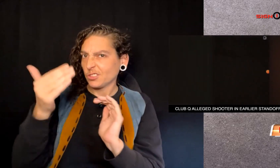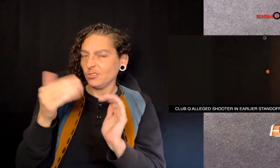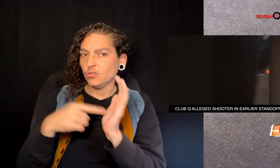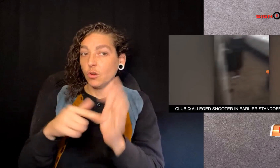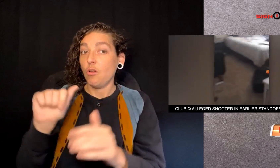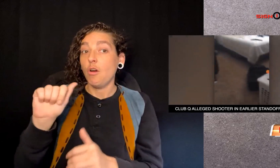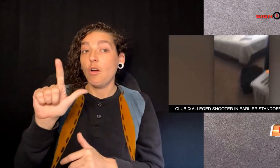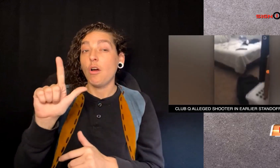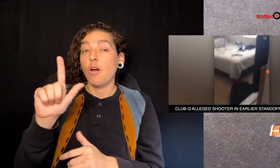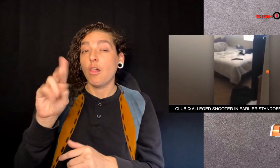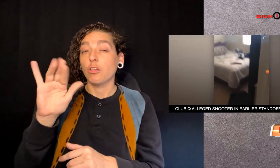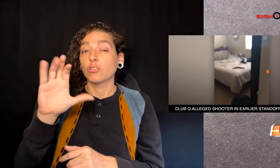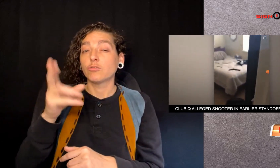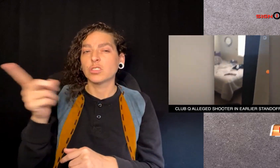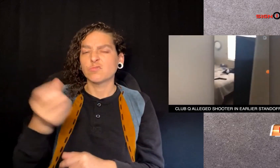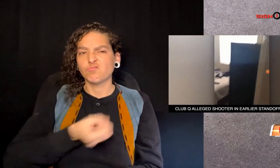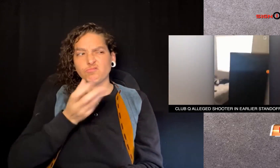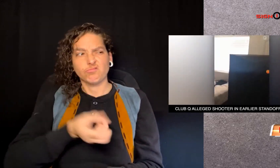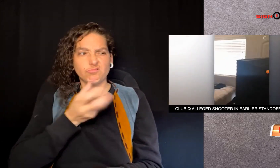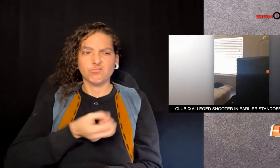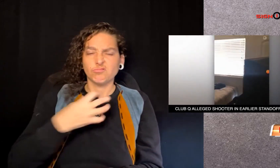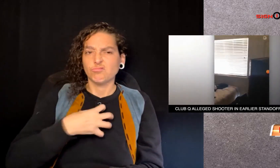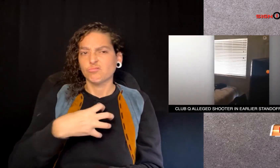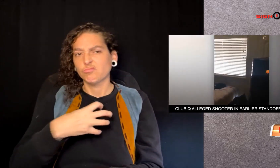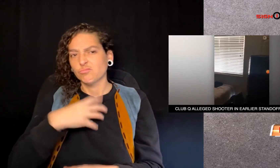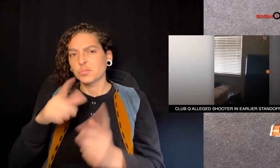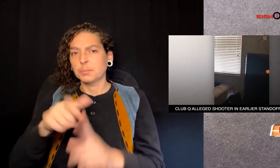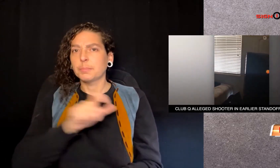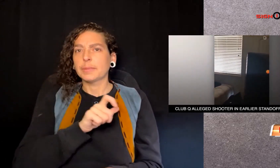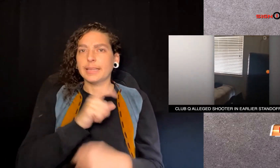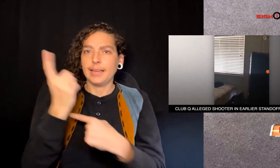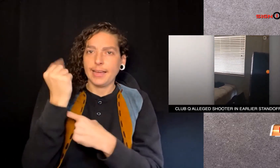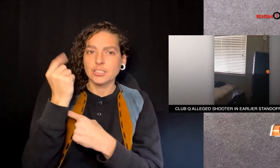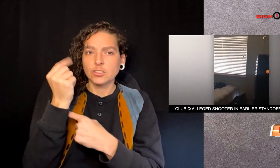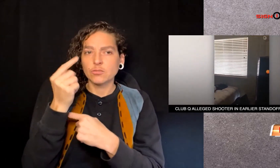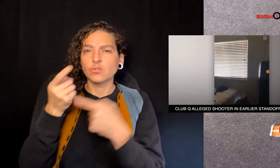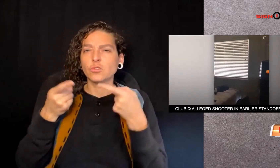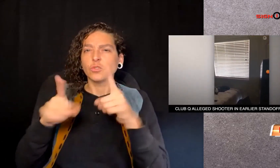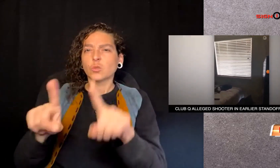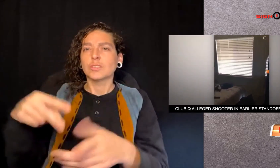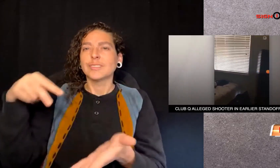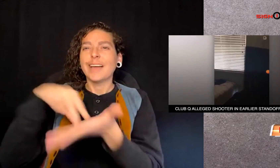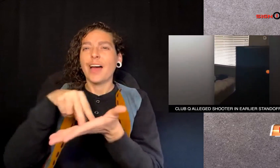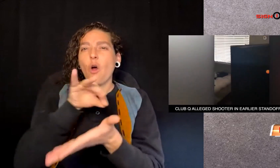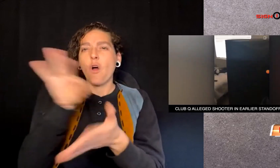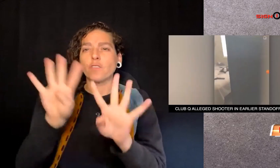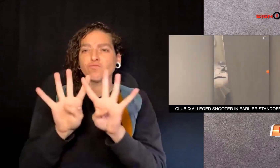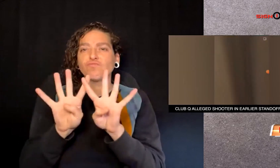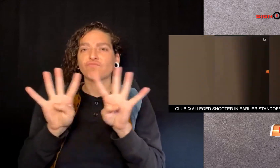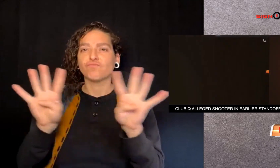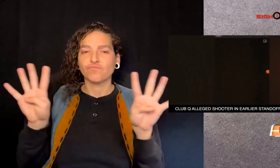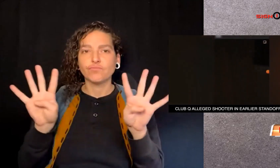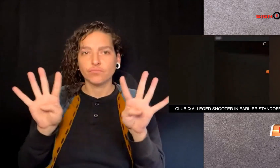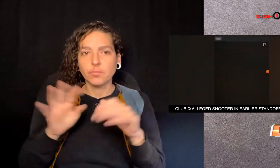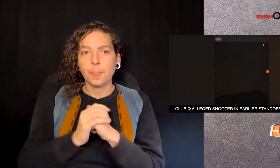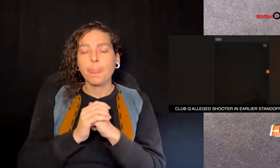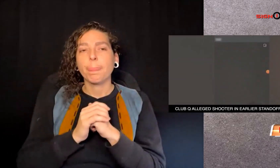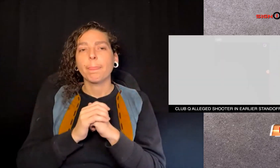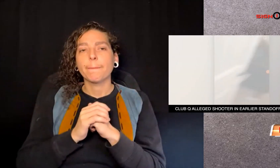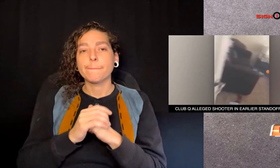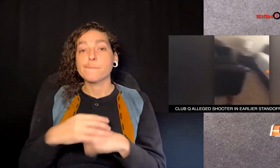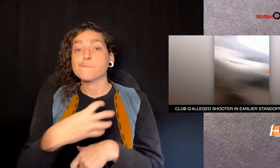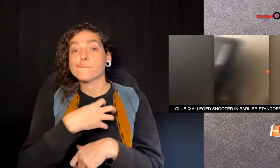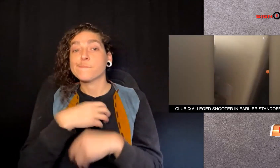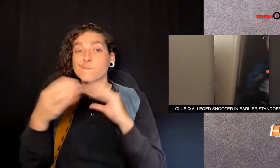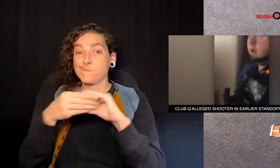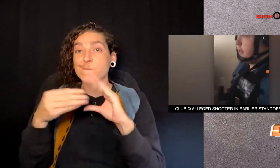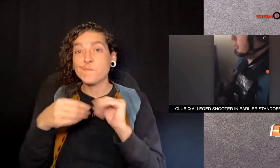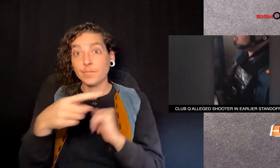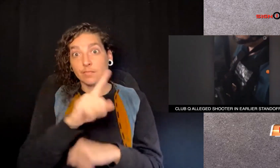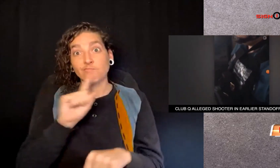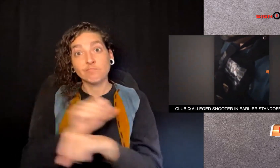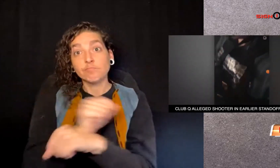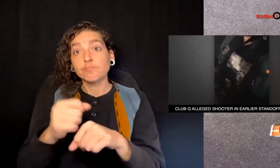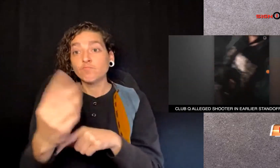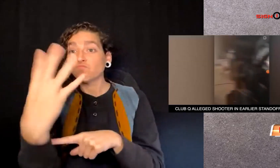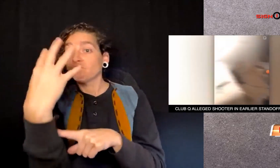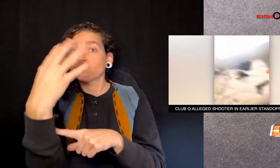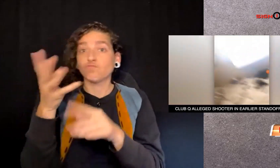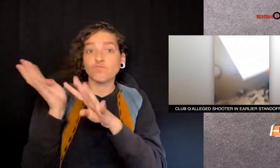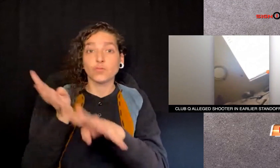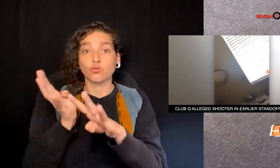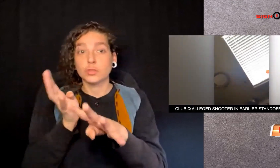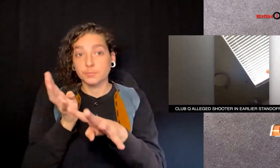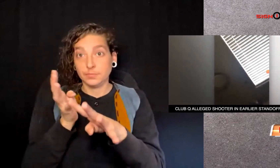newly revealed video appears to show Aldrich ranting about police last year during a standoff